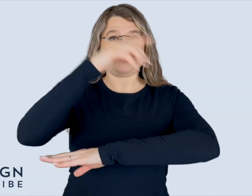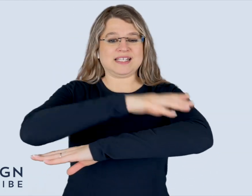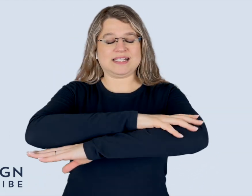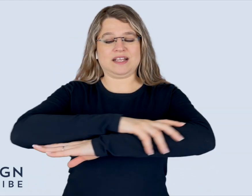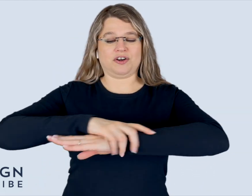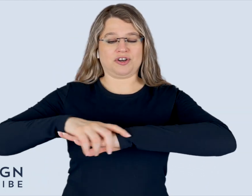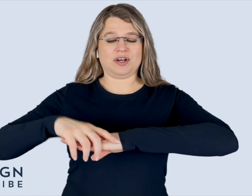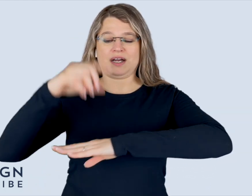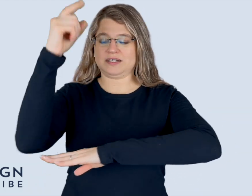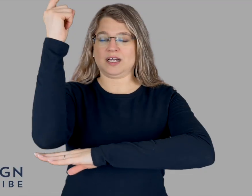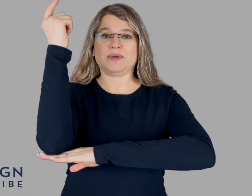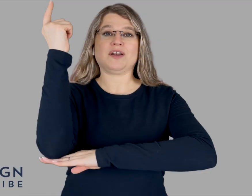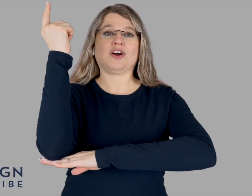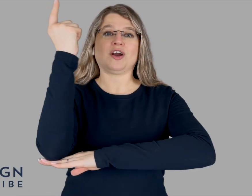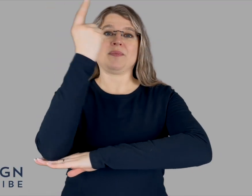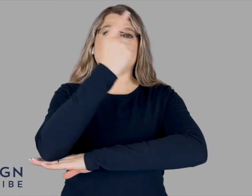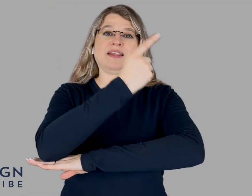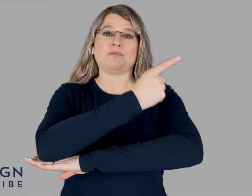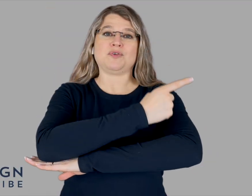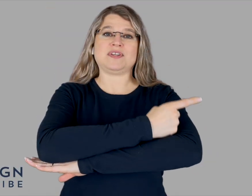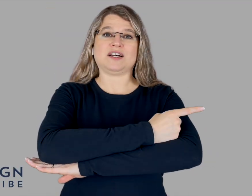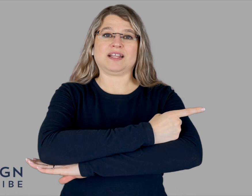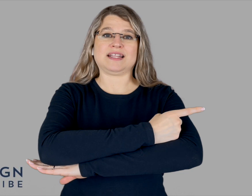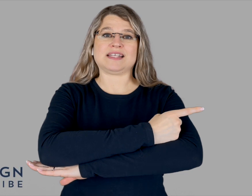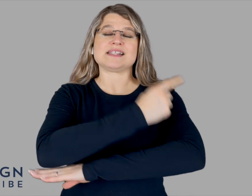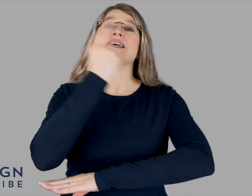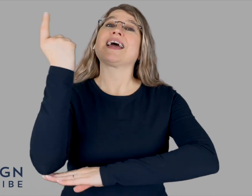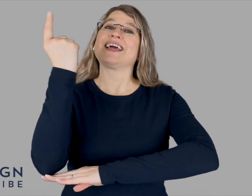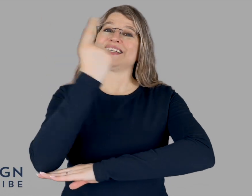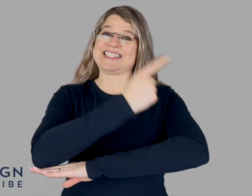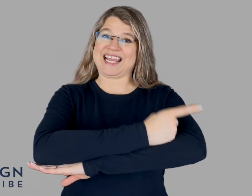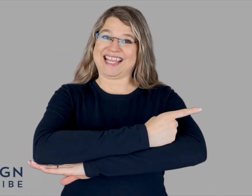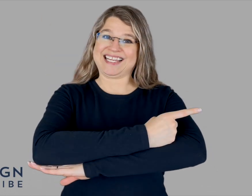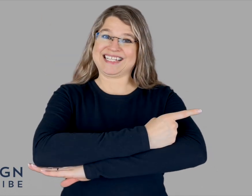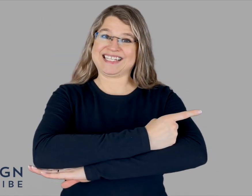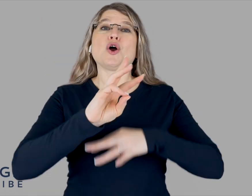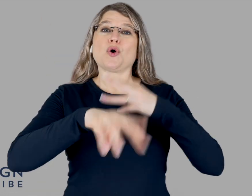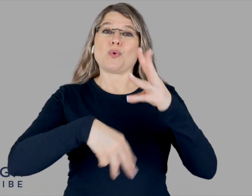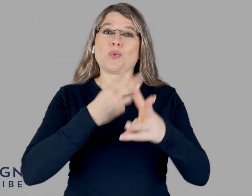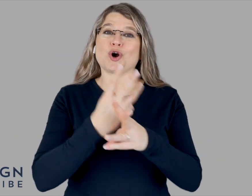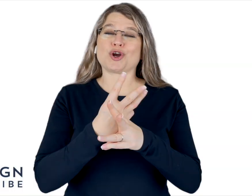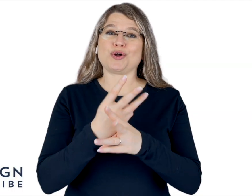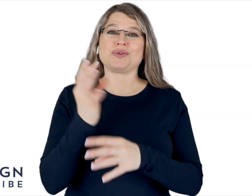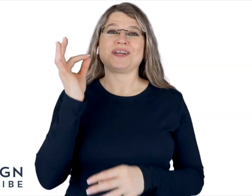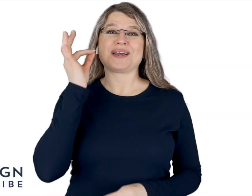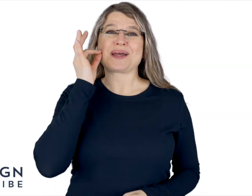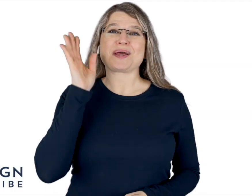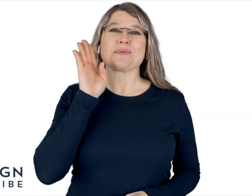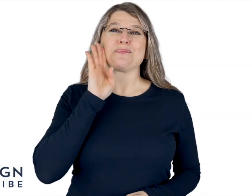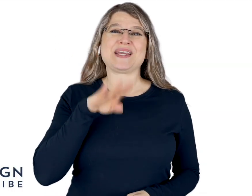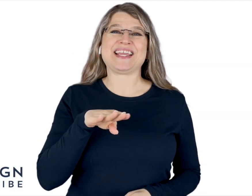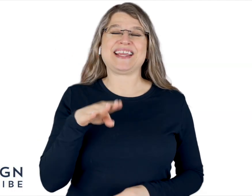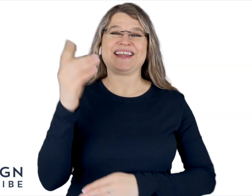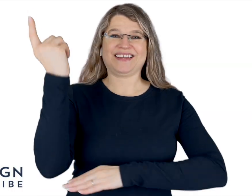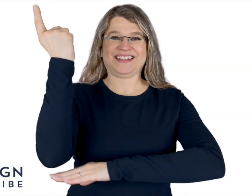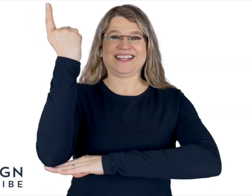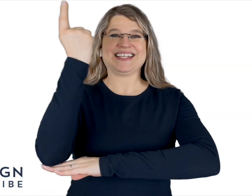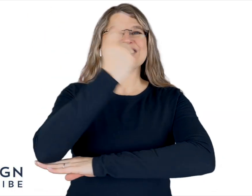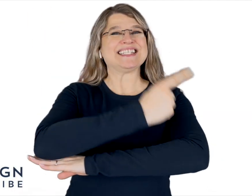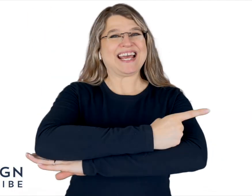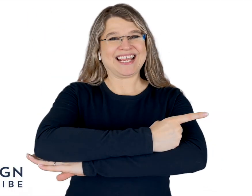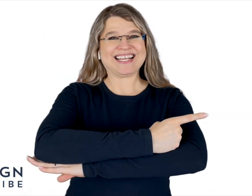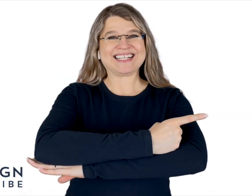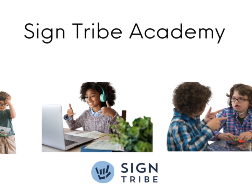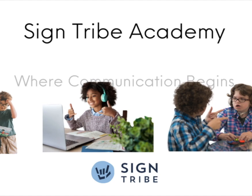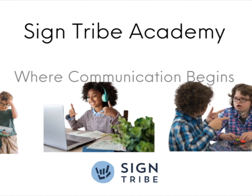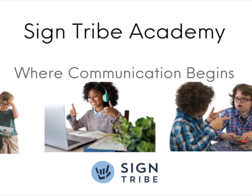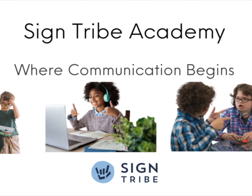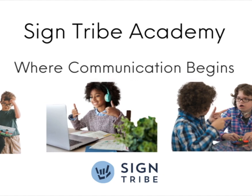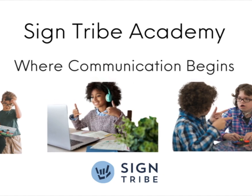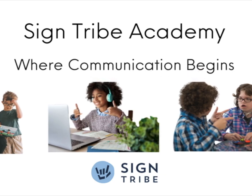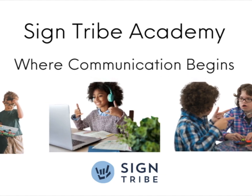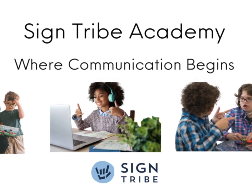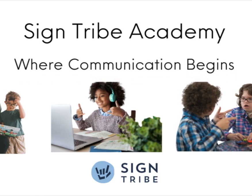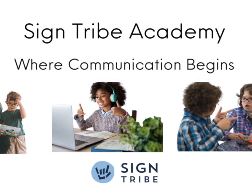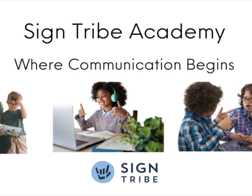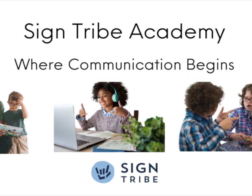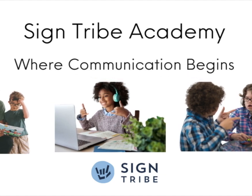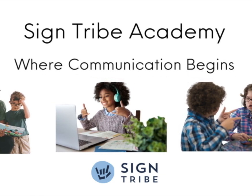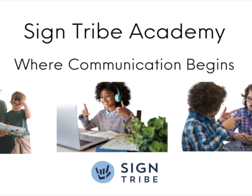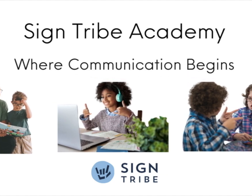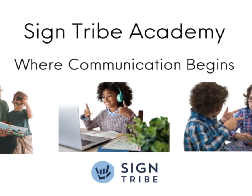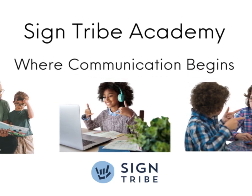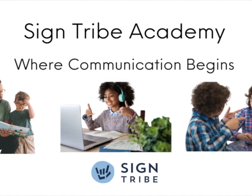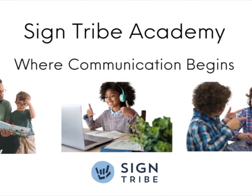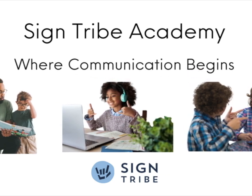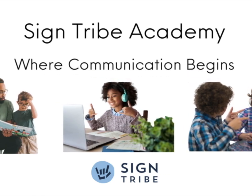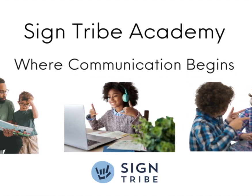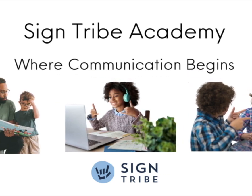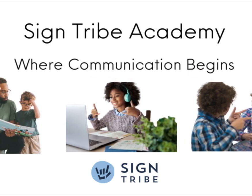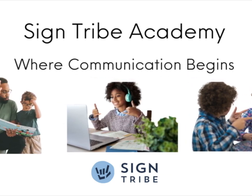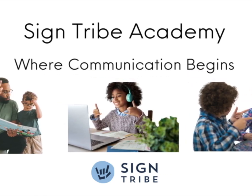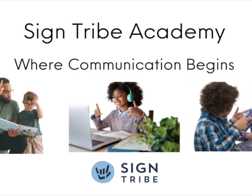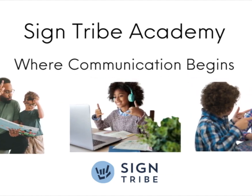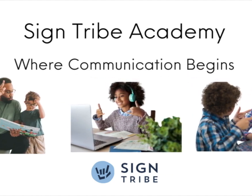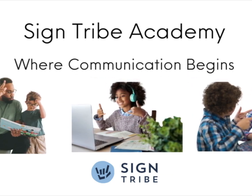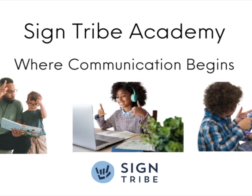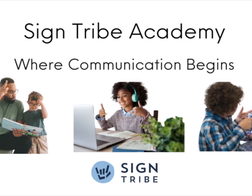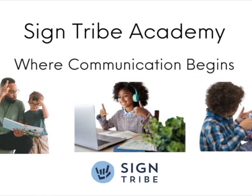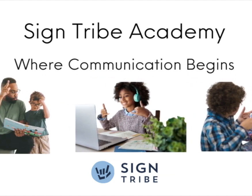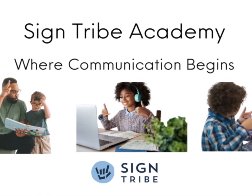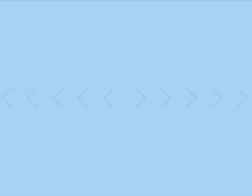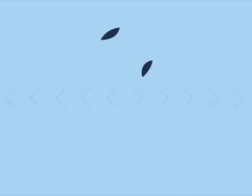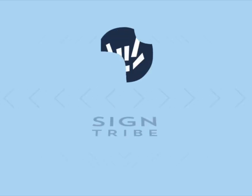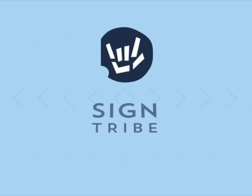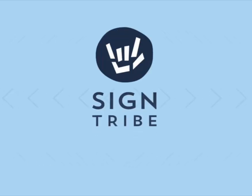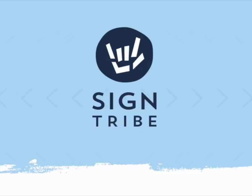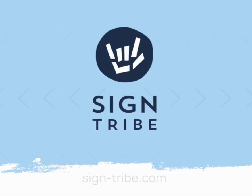resting on your non dominant arm, and then move down like this. Day. World Bee Day.